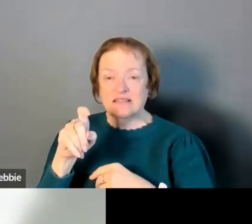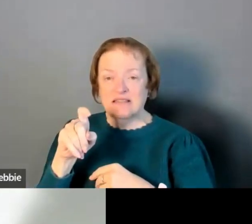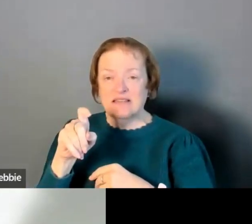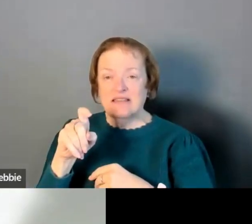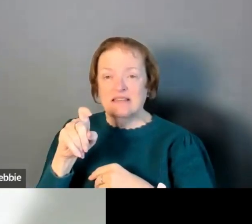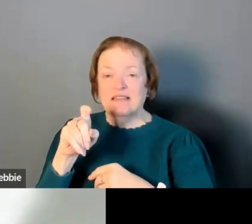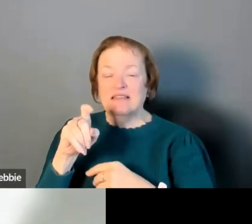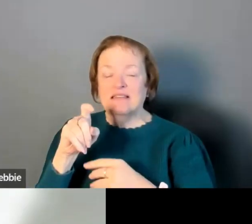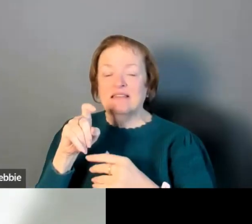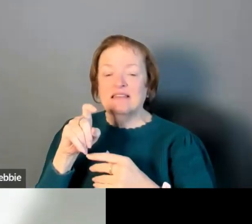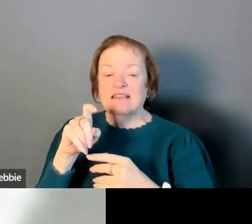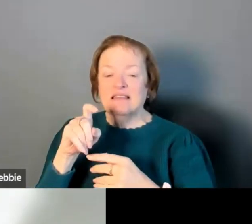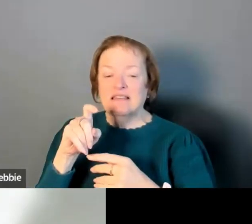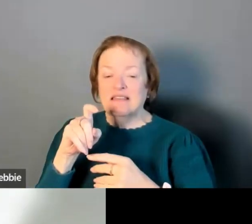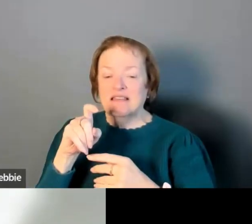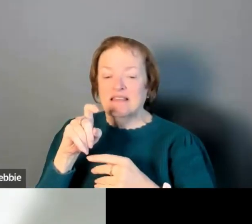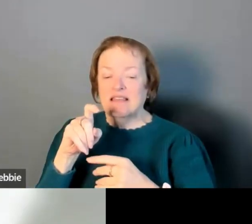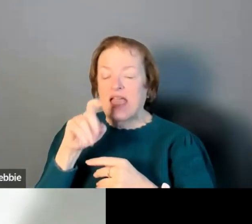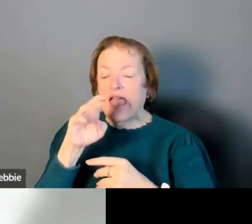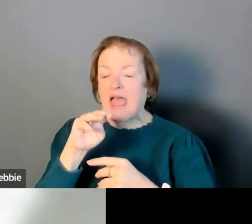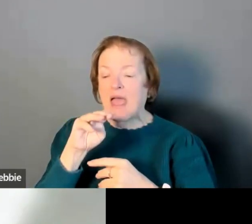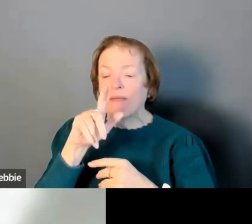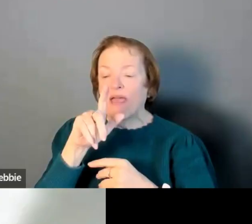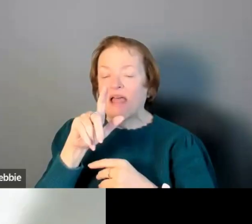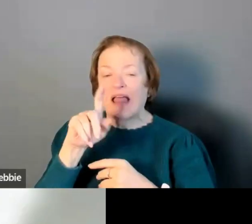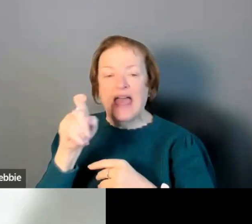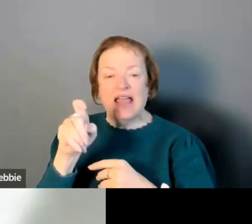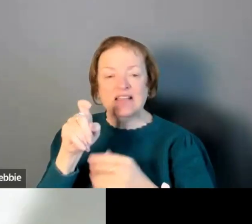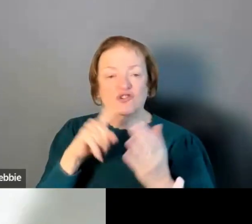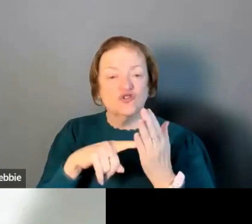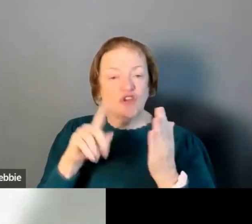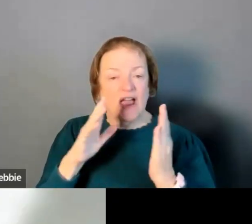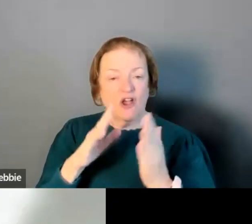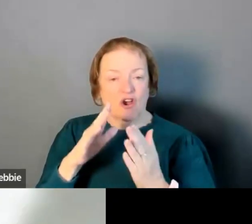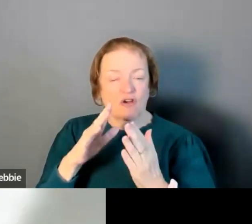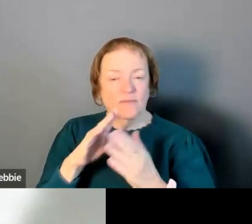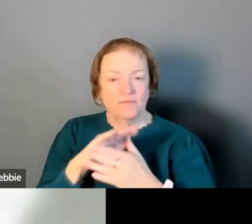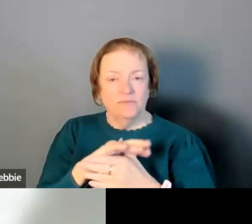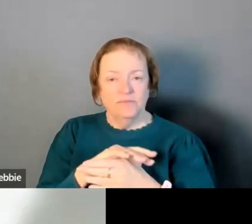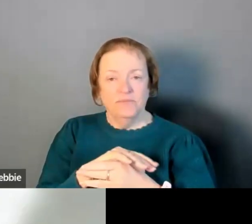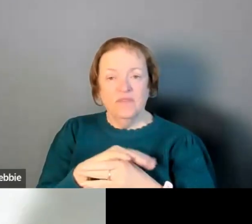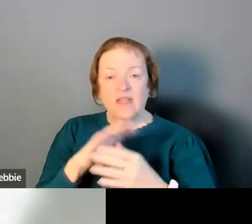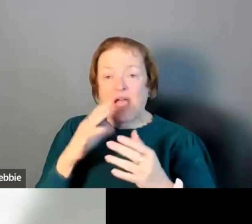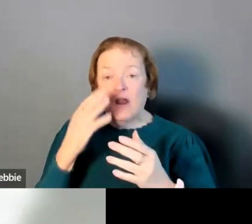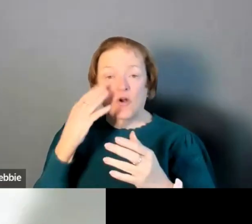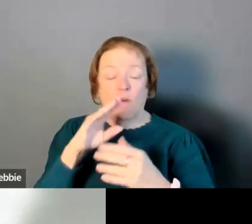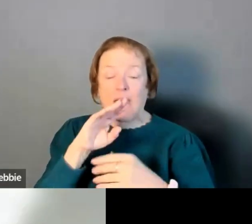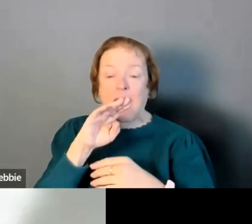So this is called an MLx checker. We've had these forever. I don't know if the new one is called MLxI. I've had this for a very long time.